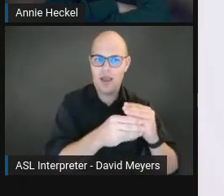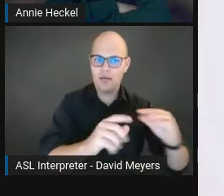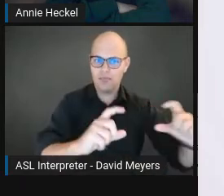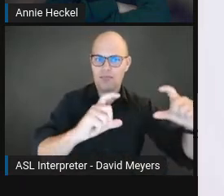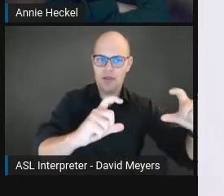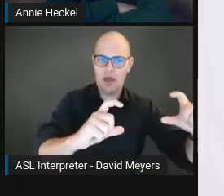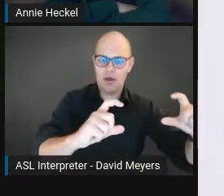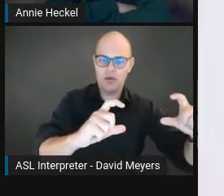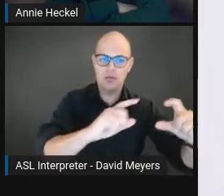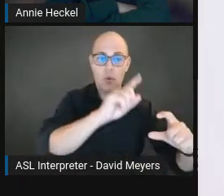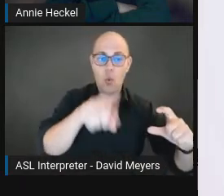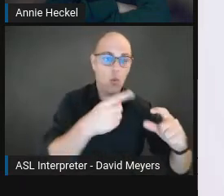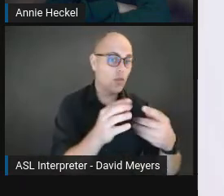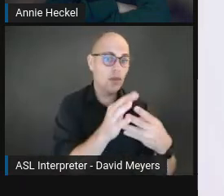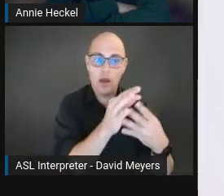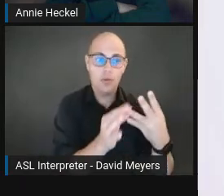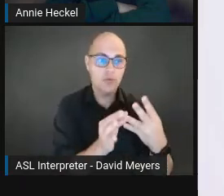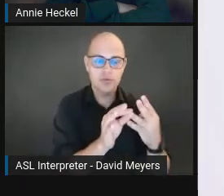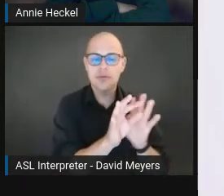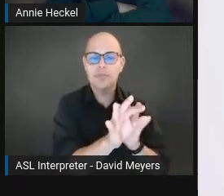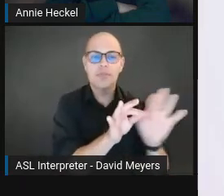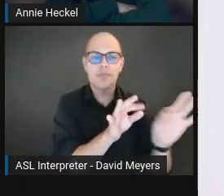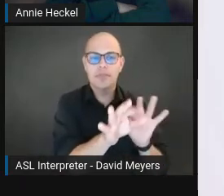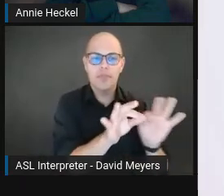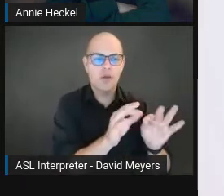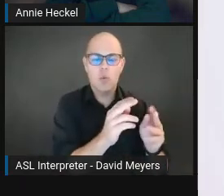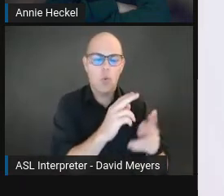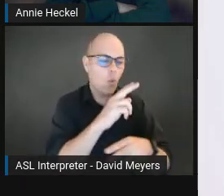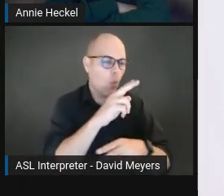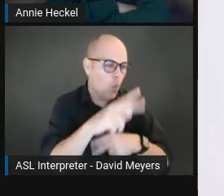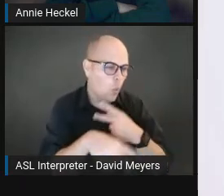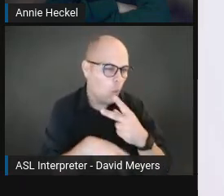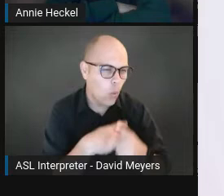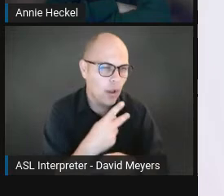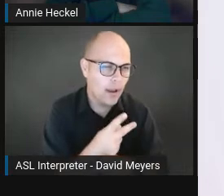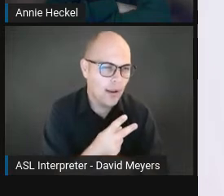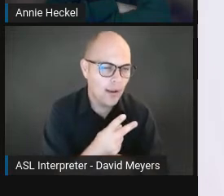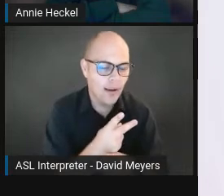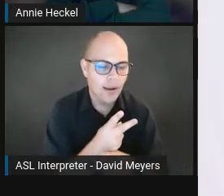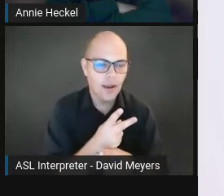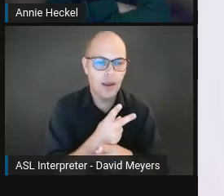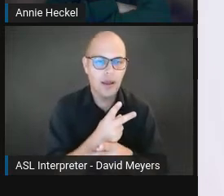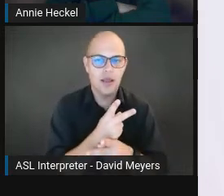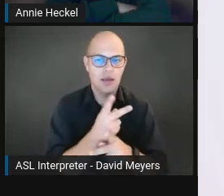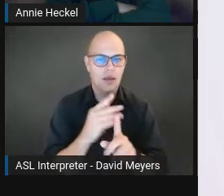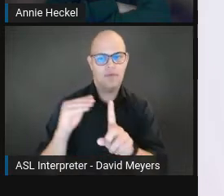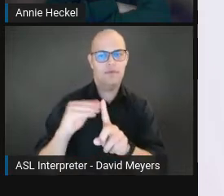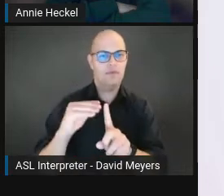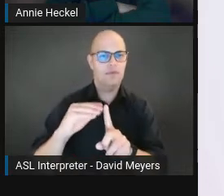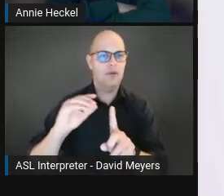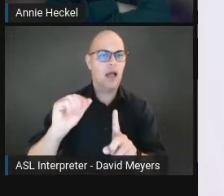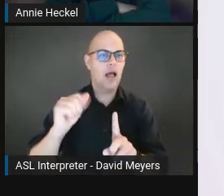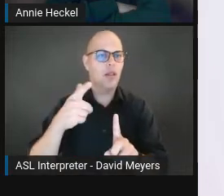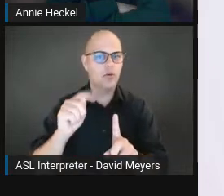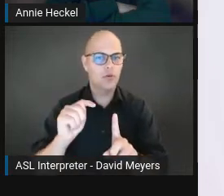what kind of alert they want and to put the text in there.